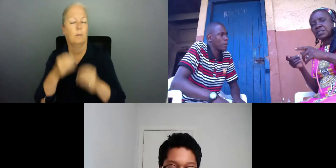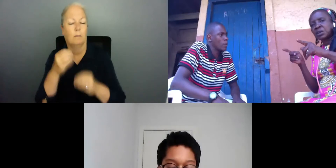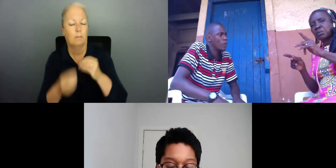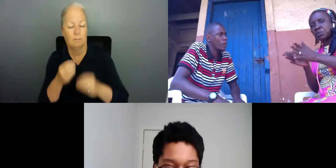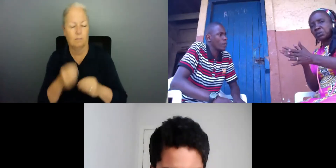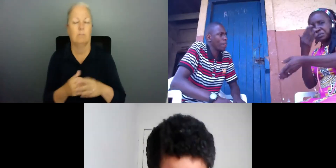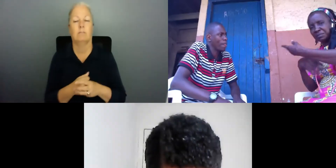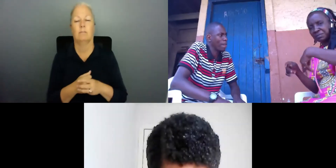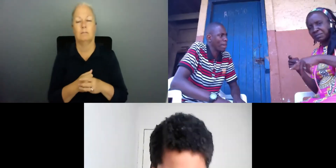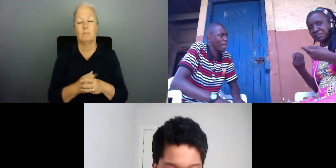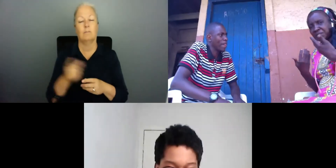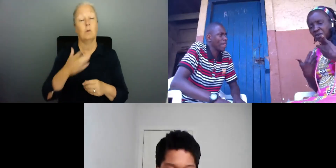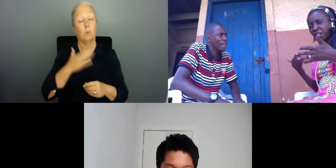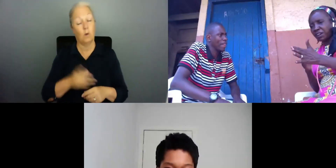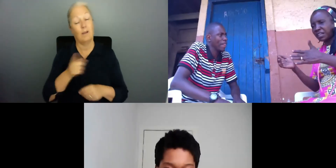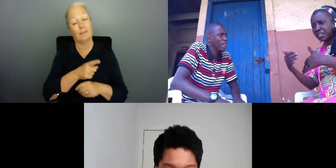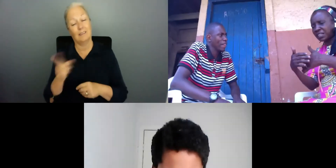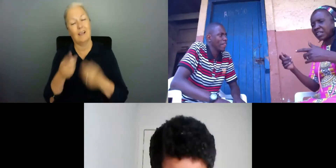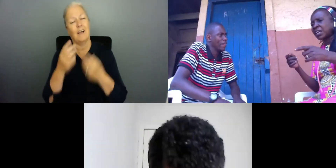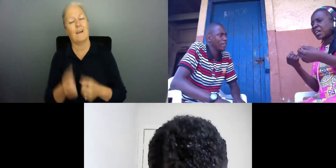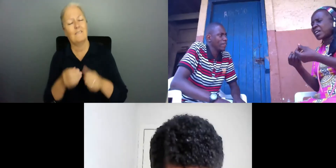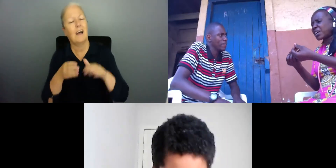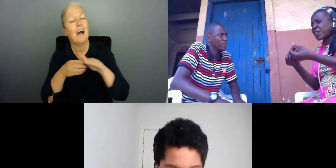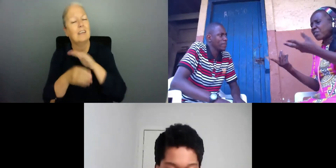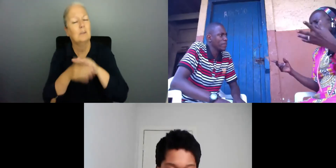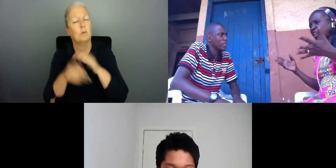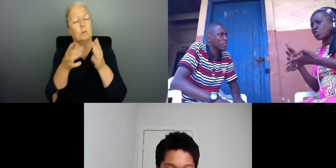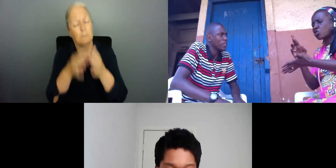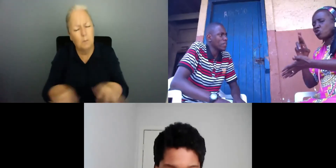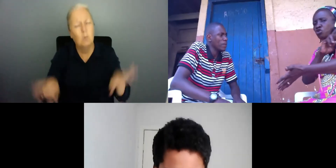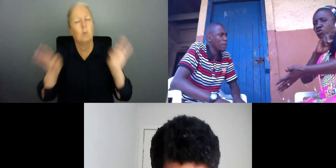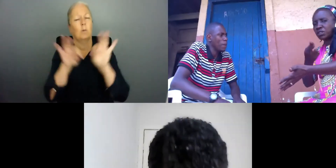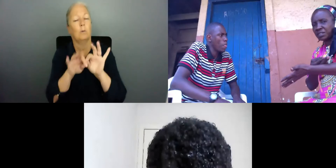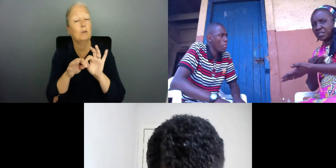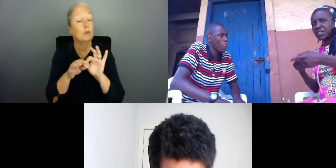to have access to the essential services and to have access to the vaccine itself